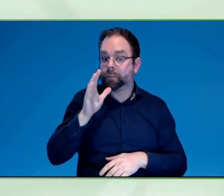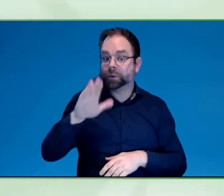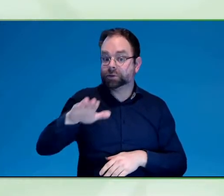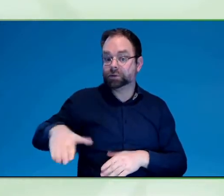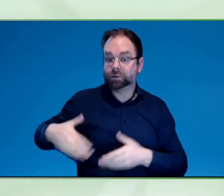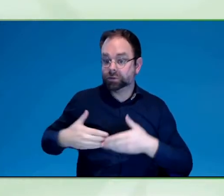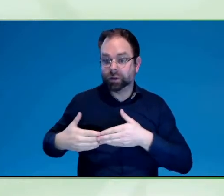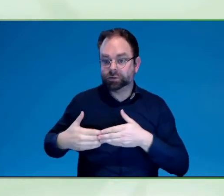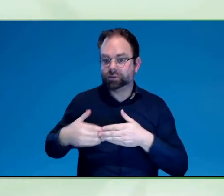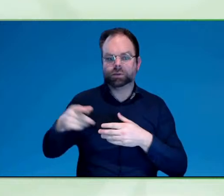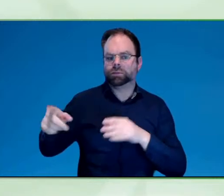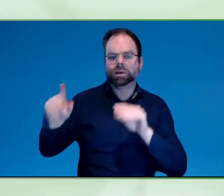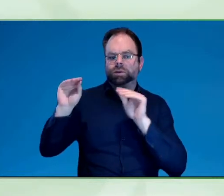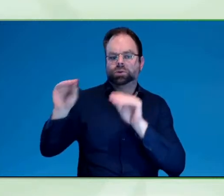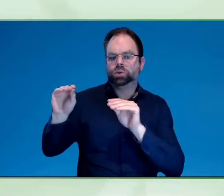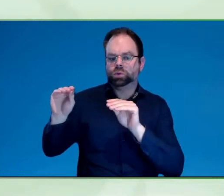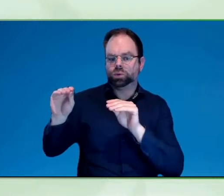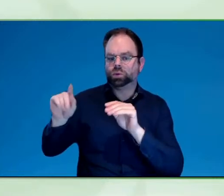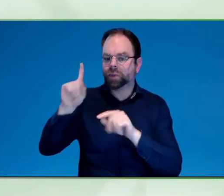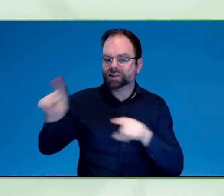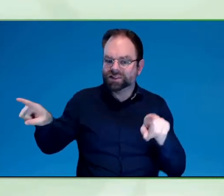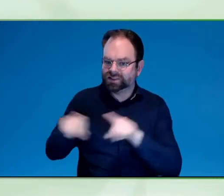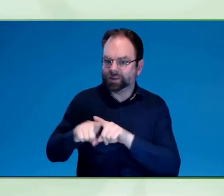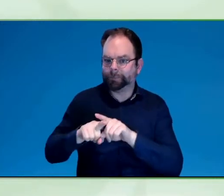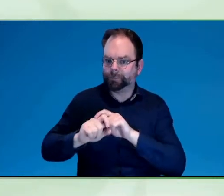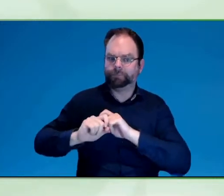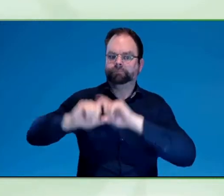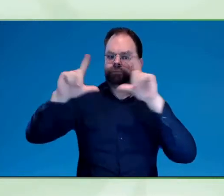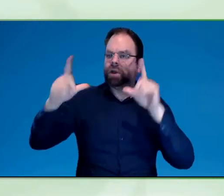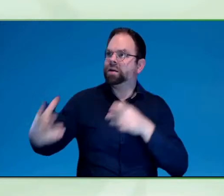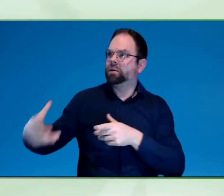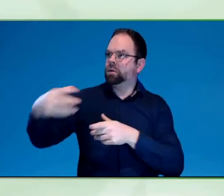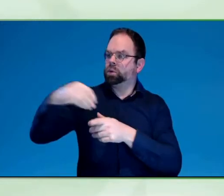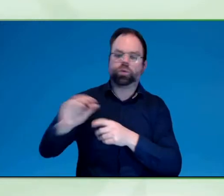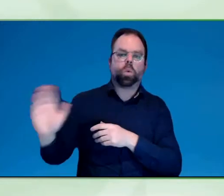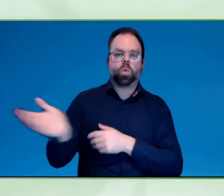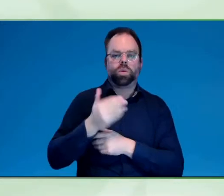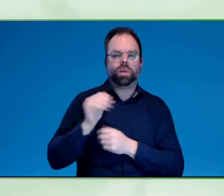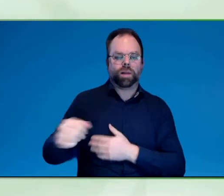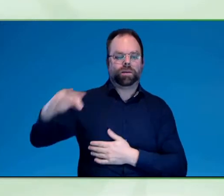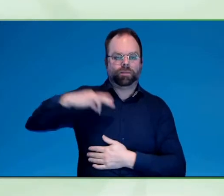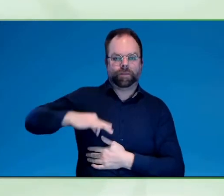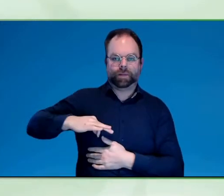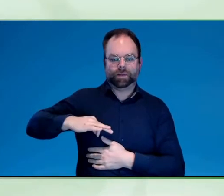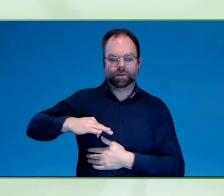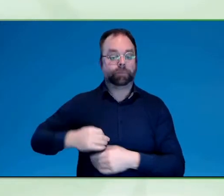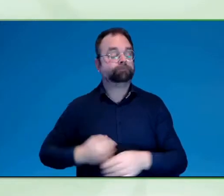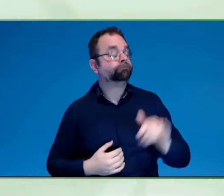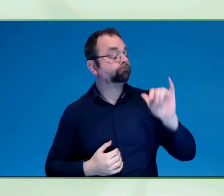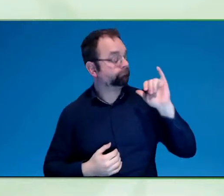Service providers and in some cases funders.